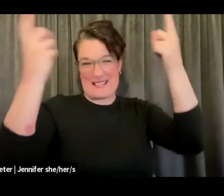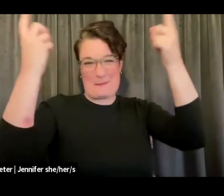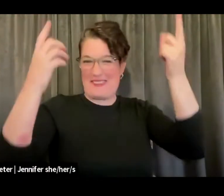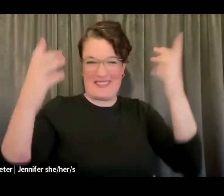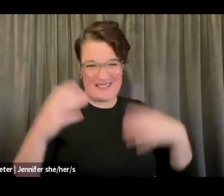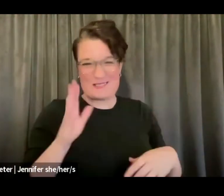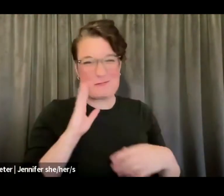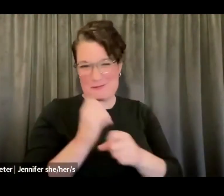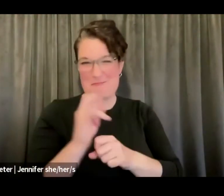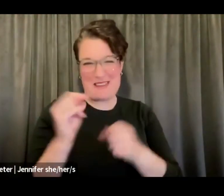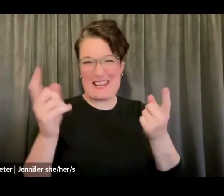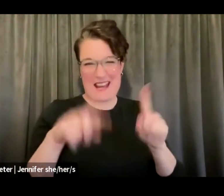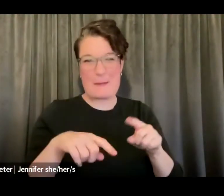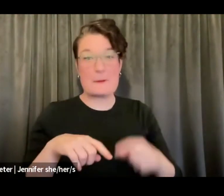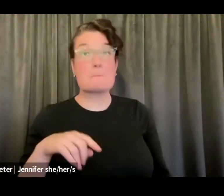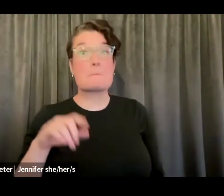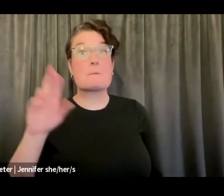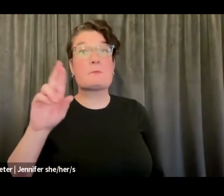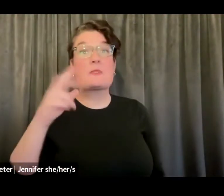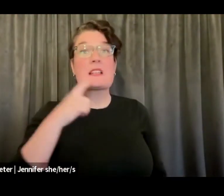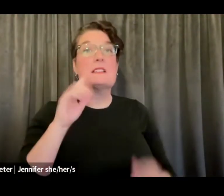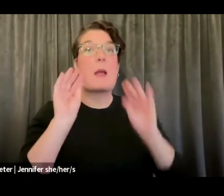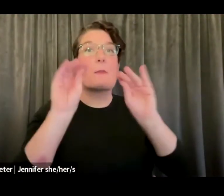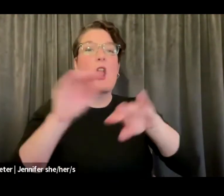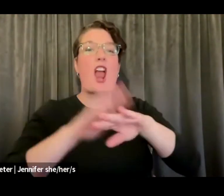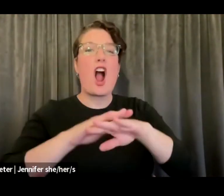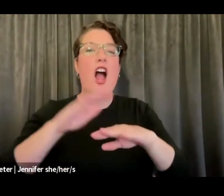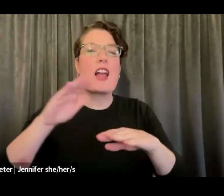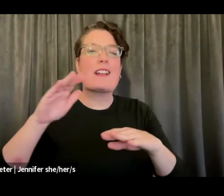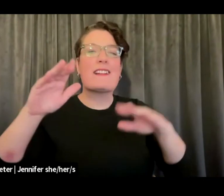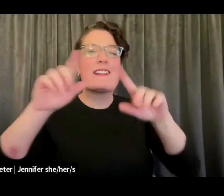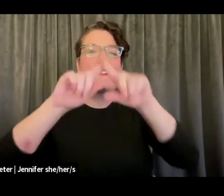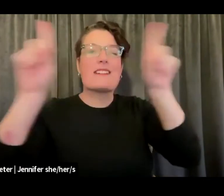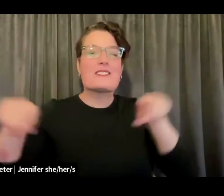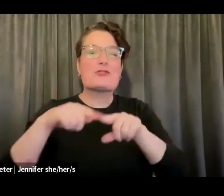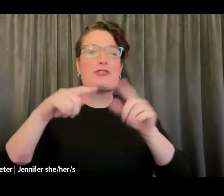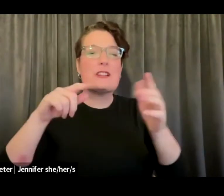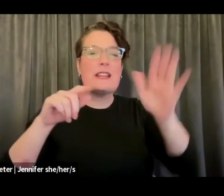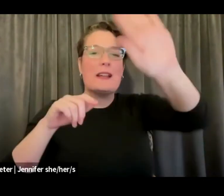Nomy: Yeah Yeah Rebekah: Put it on your camera screen and just